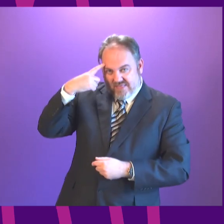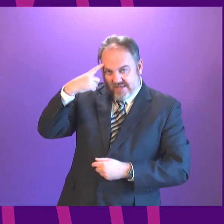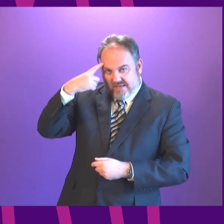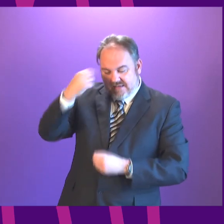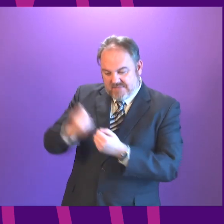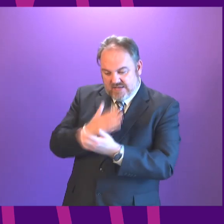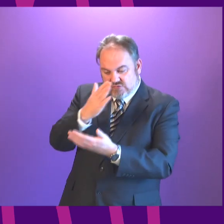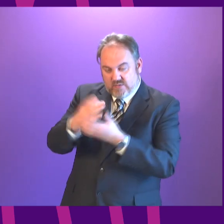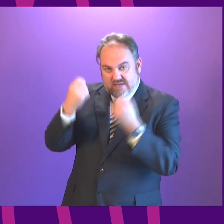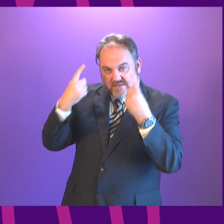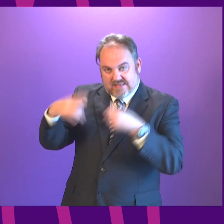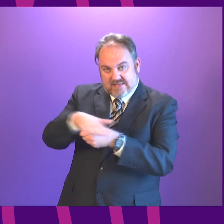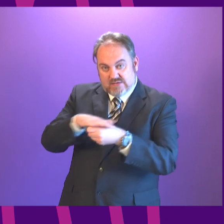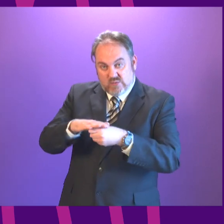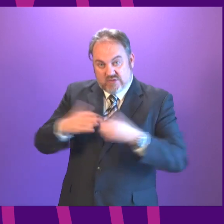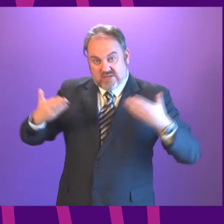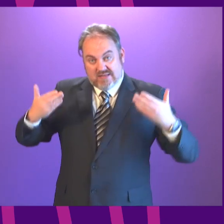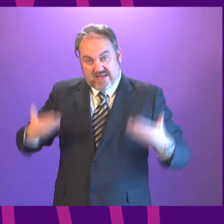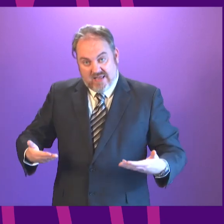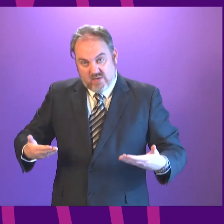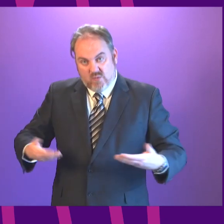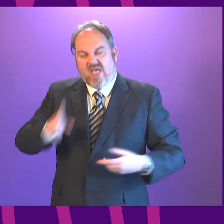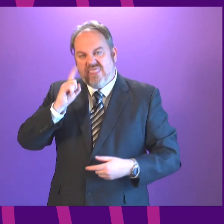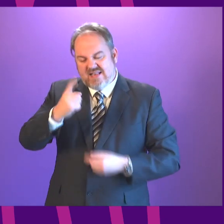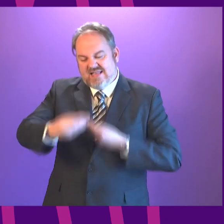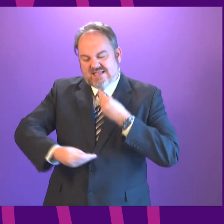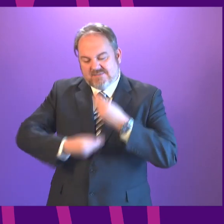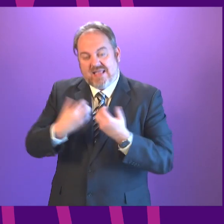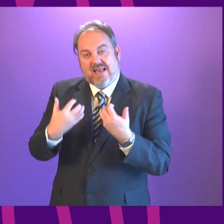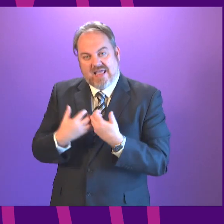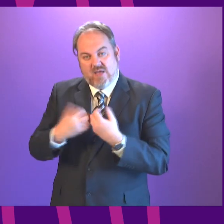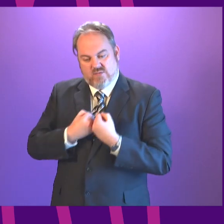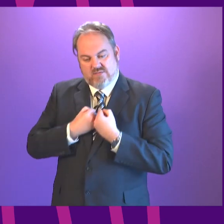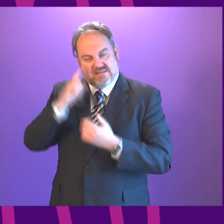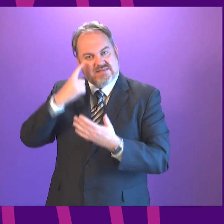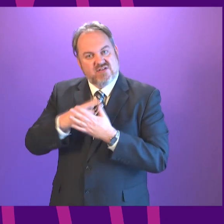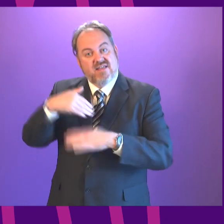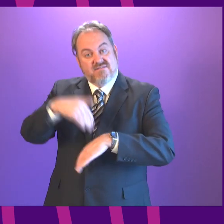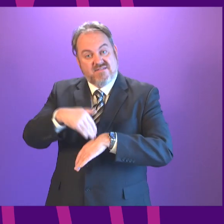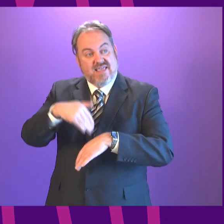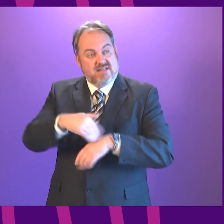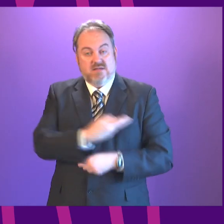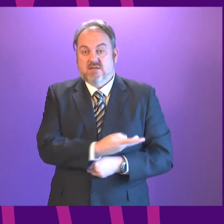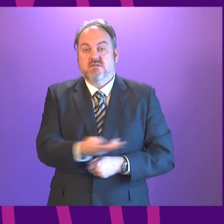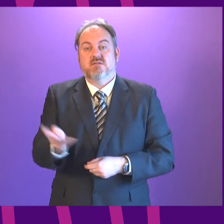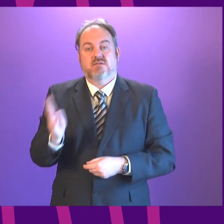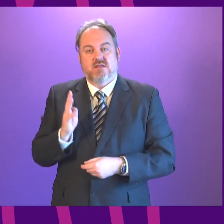as possible, and to explain the implications and the difficulties as we go along. That